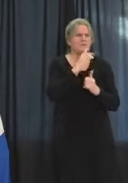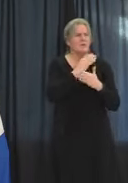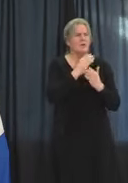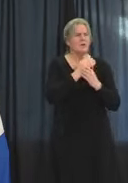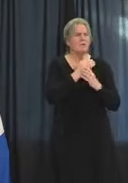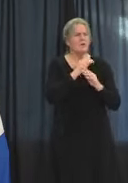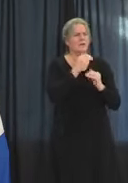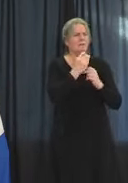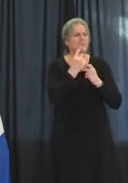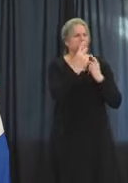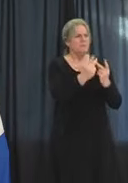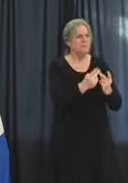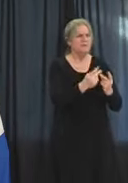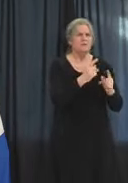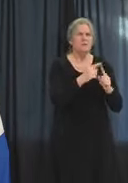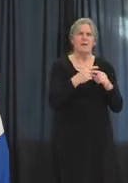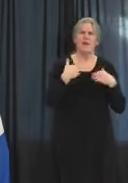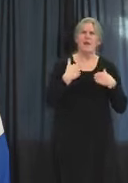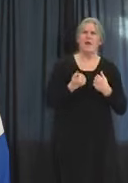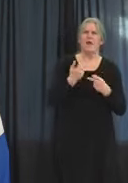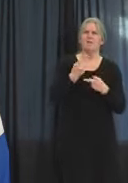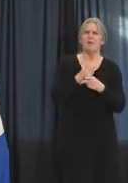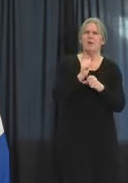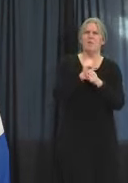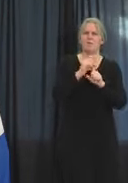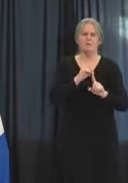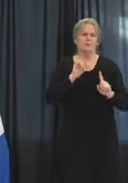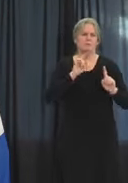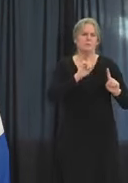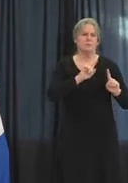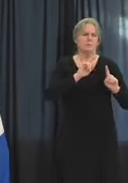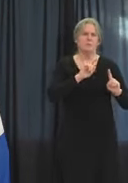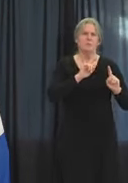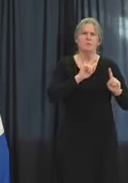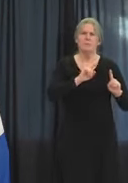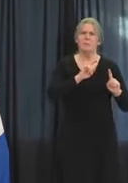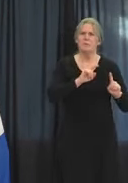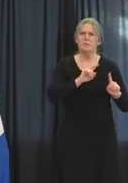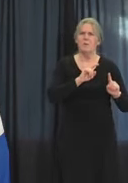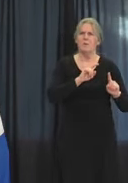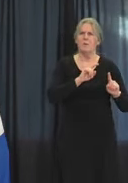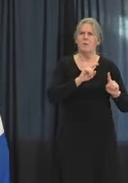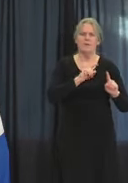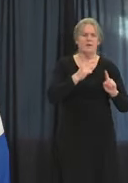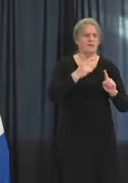limiting visitors, but even with healthcare workers going in,